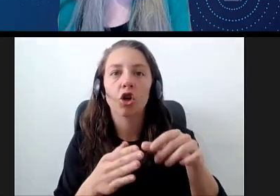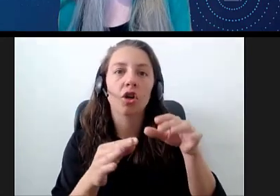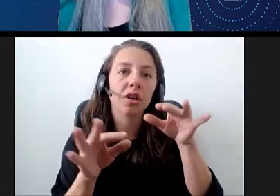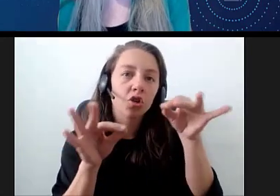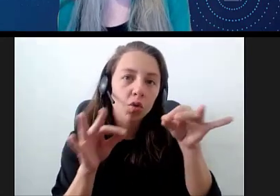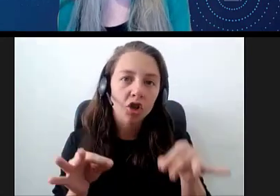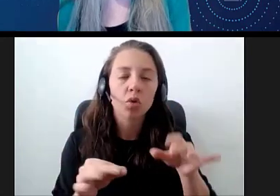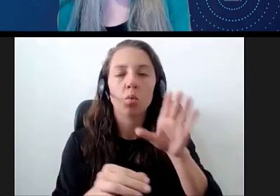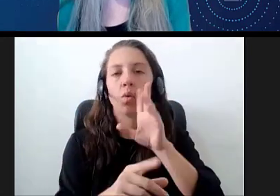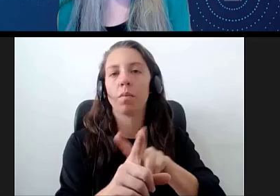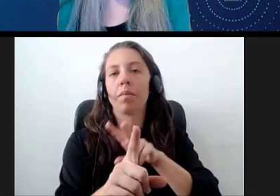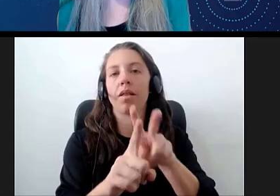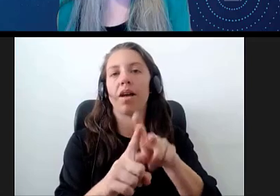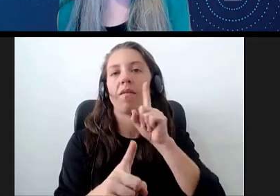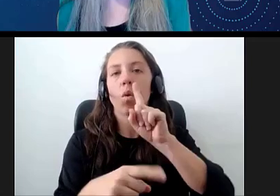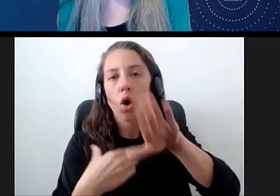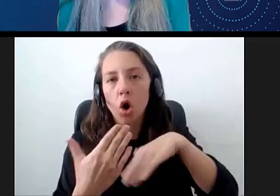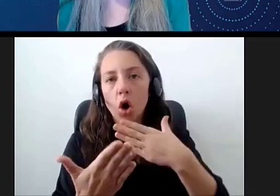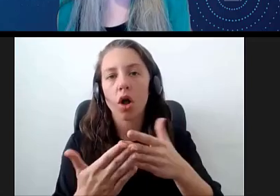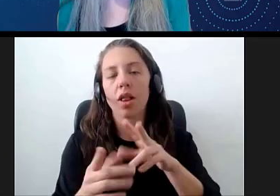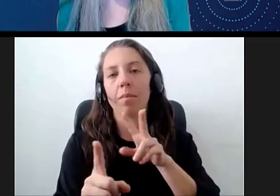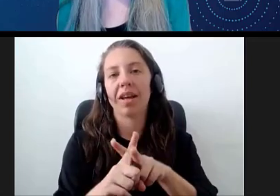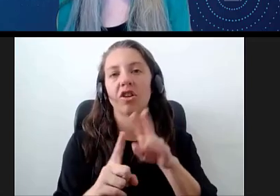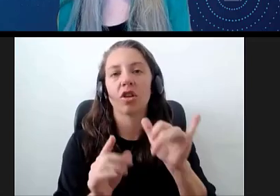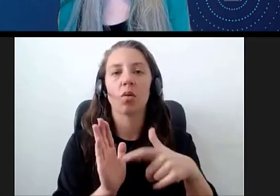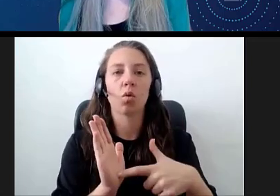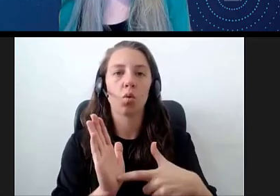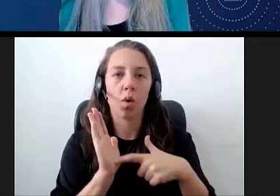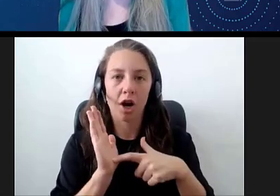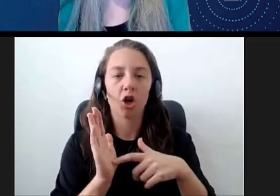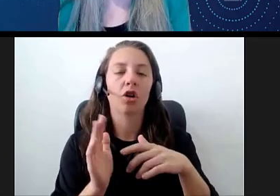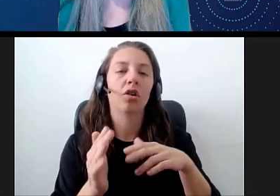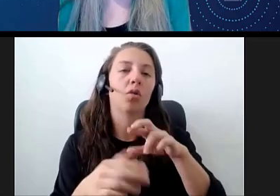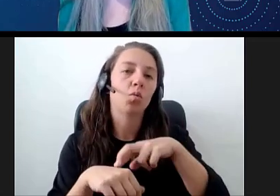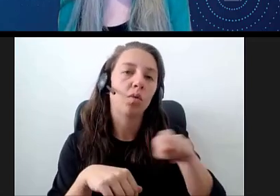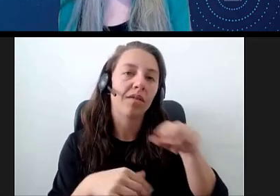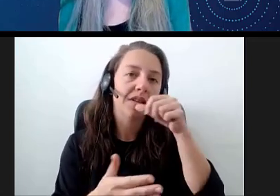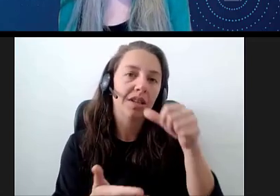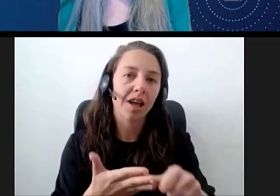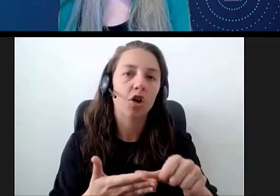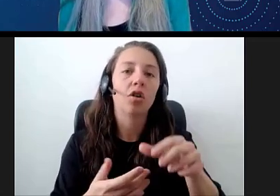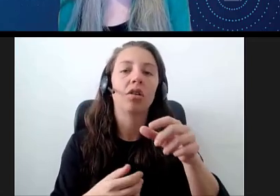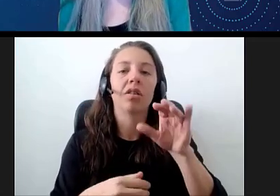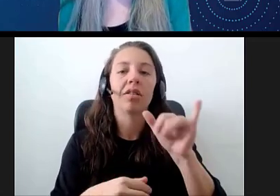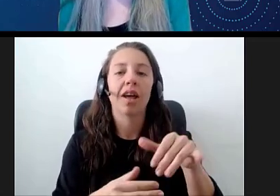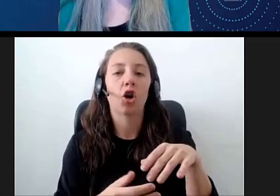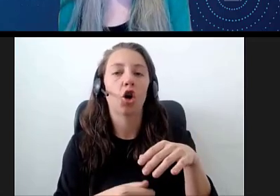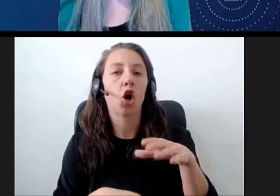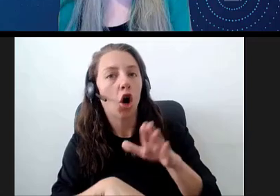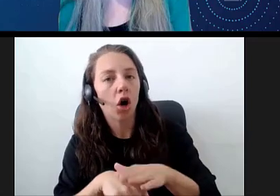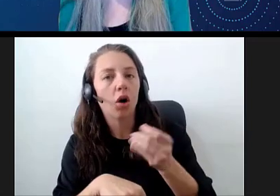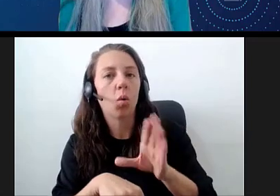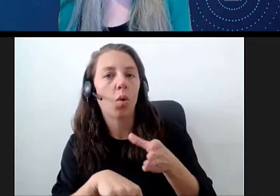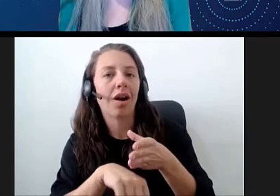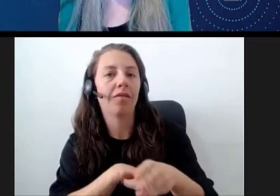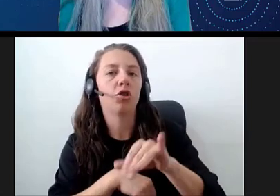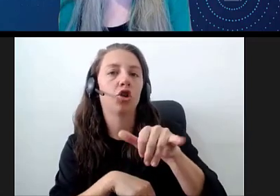requiring reference letters for due dates on or after January 25th, 2025. So that includes those for fellowships,